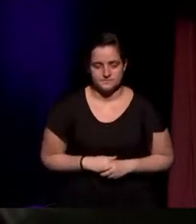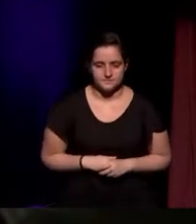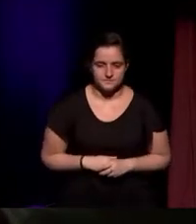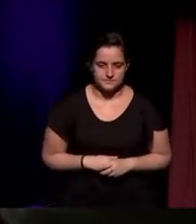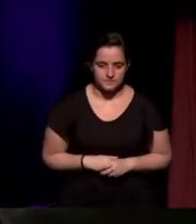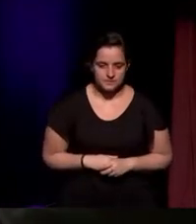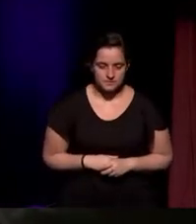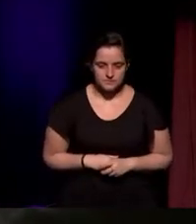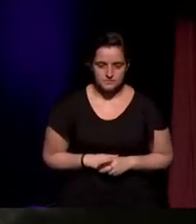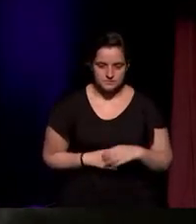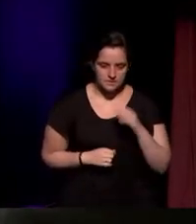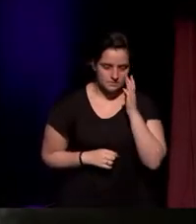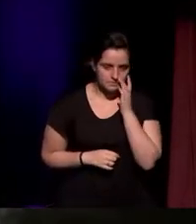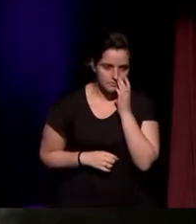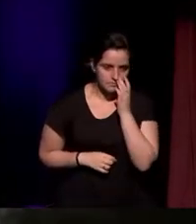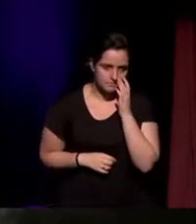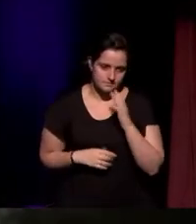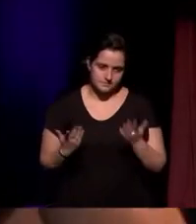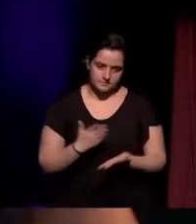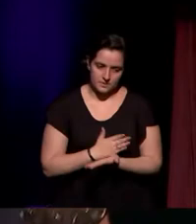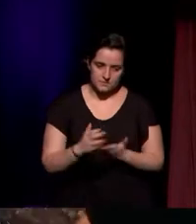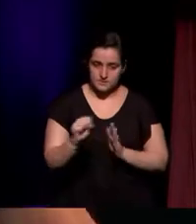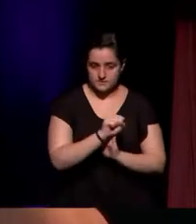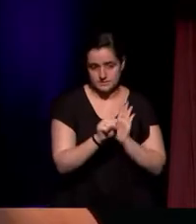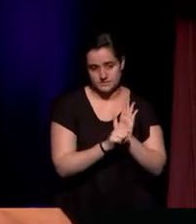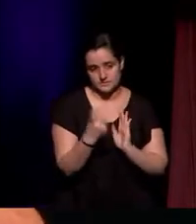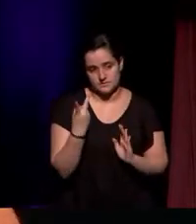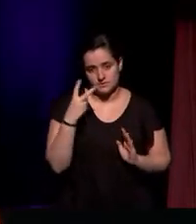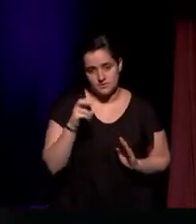At the beginning of the 20th century, they were fully involved